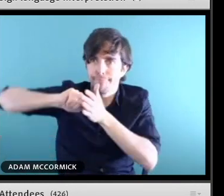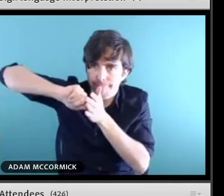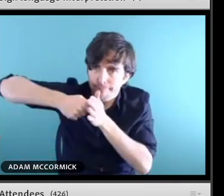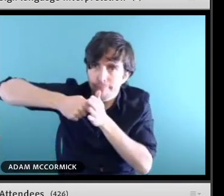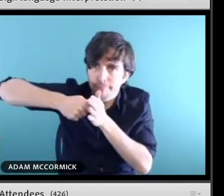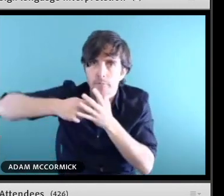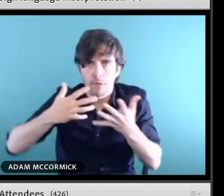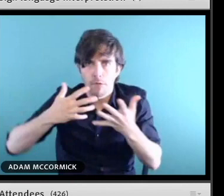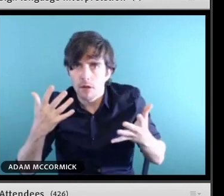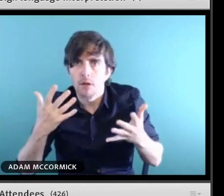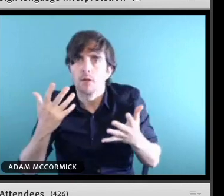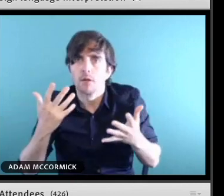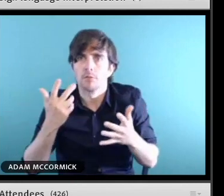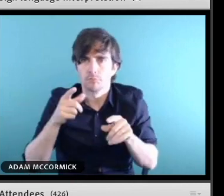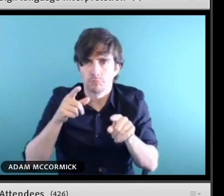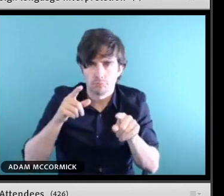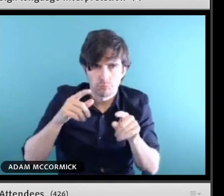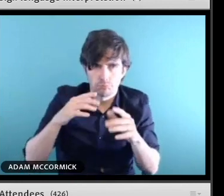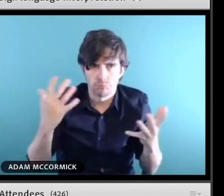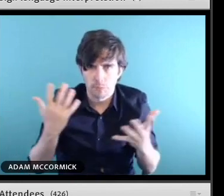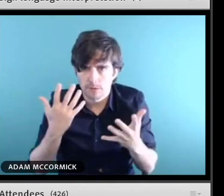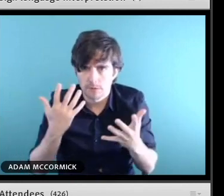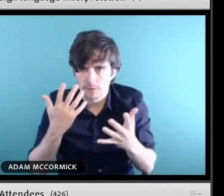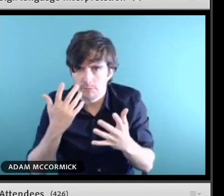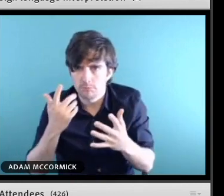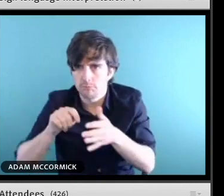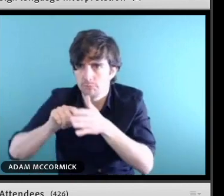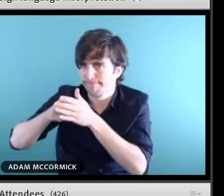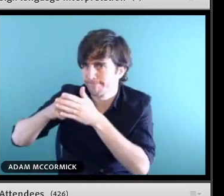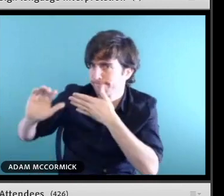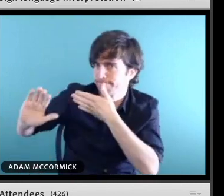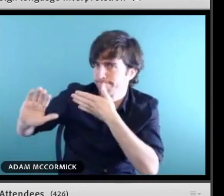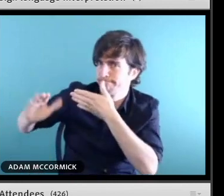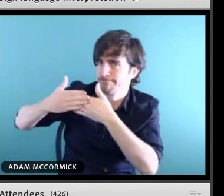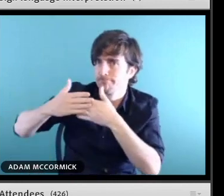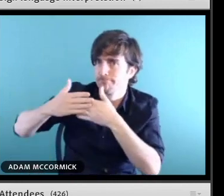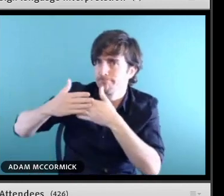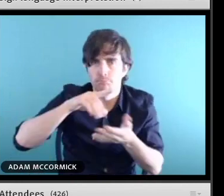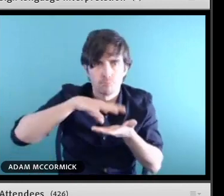those are the issues. So in regards to access information, what people with disabilities